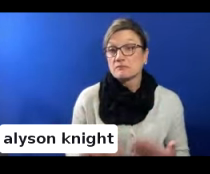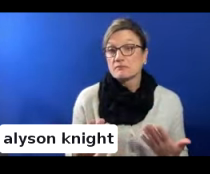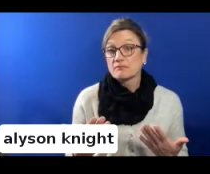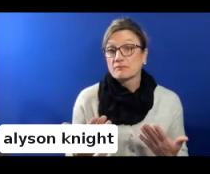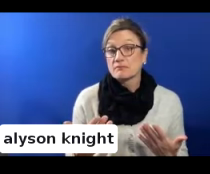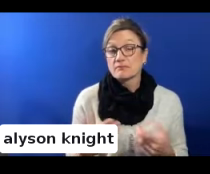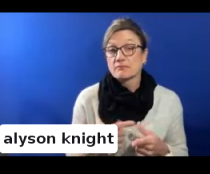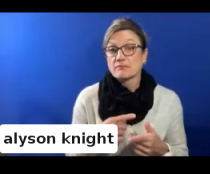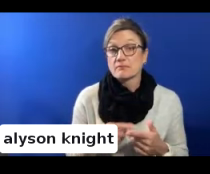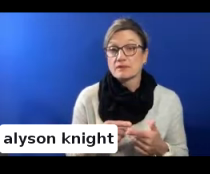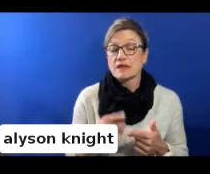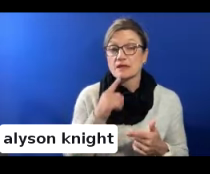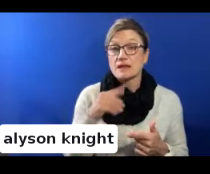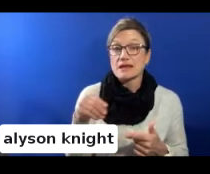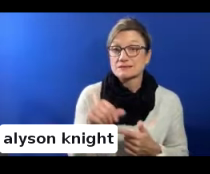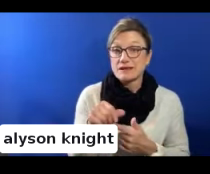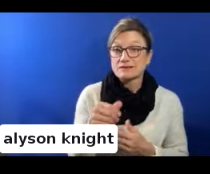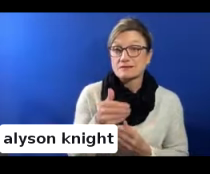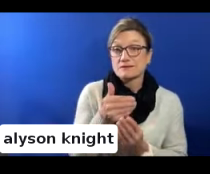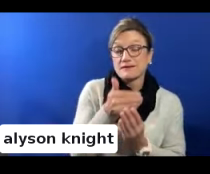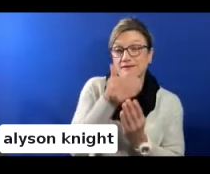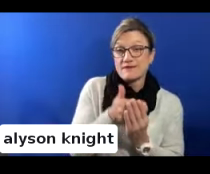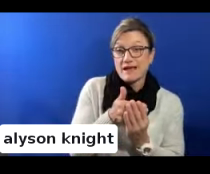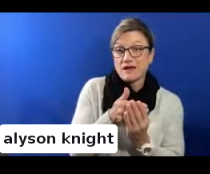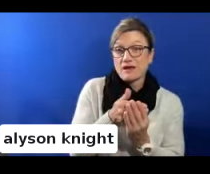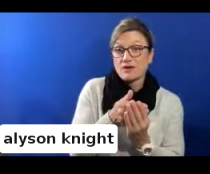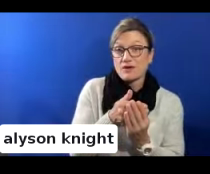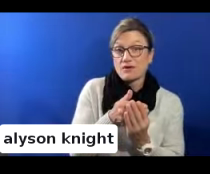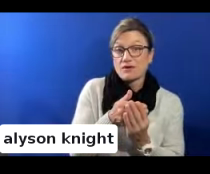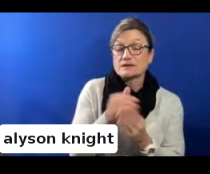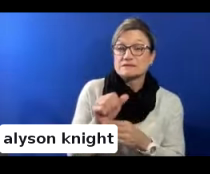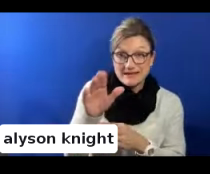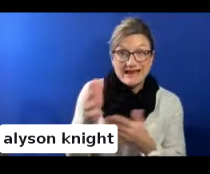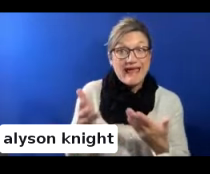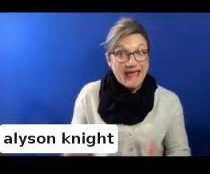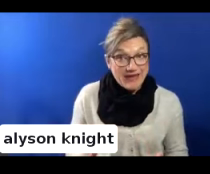expense file that was submitted after the budget revision was done that